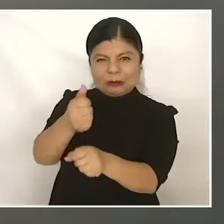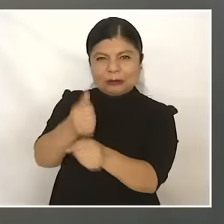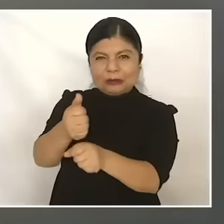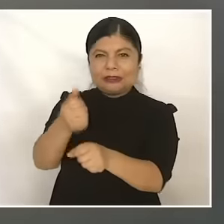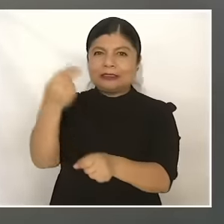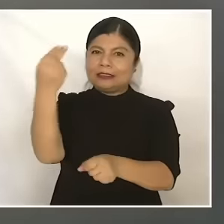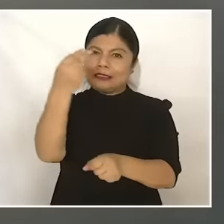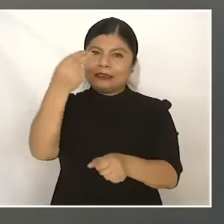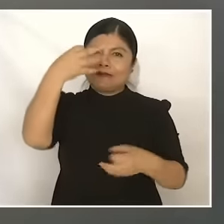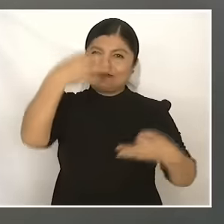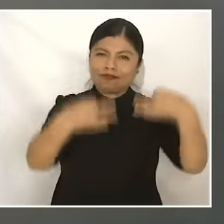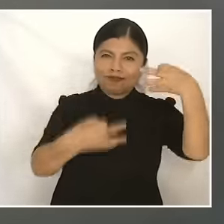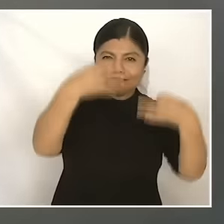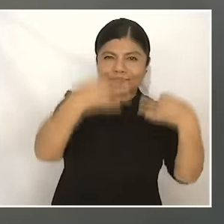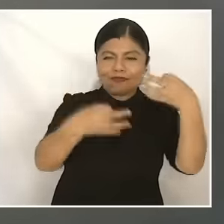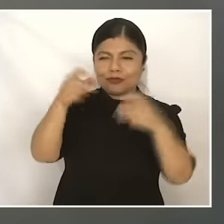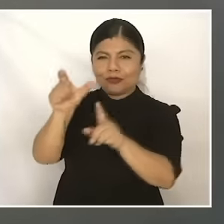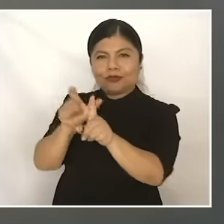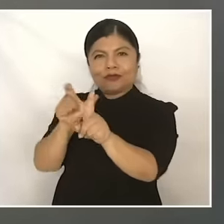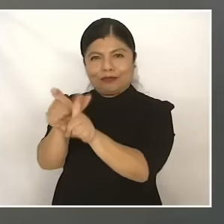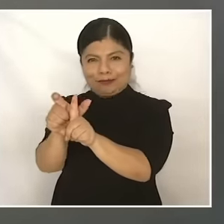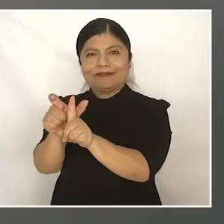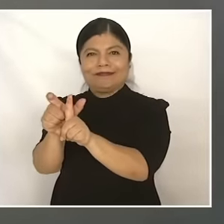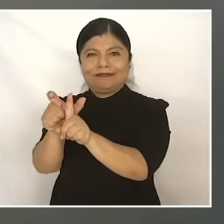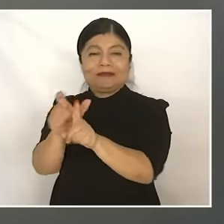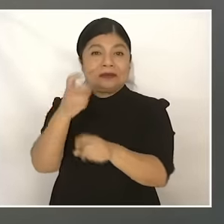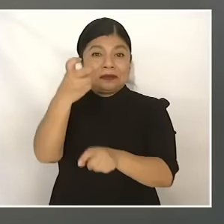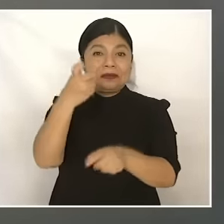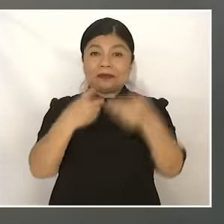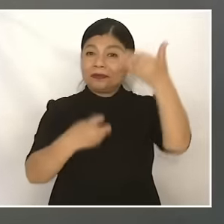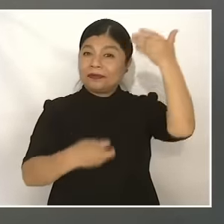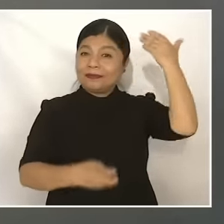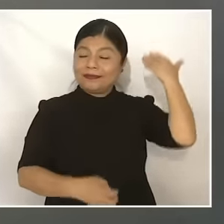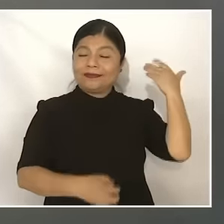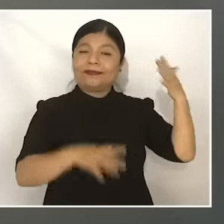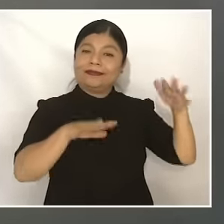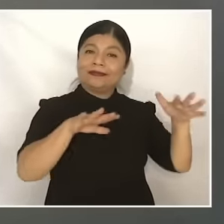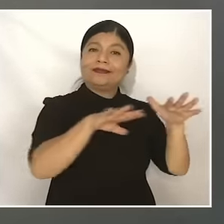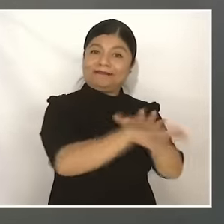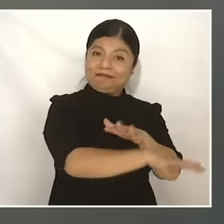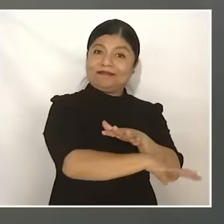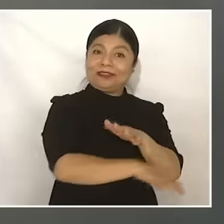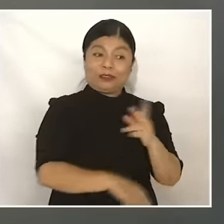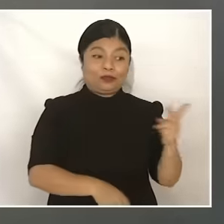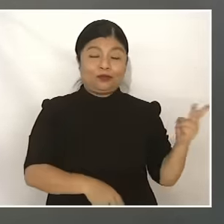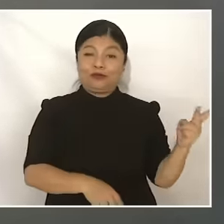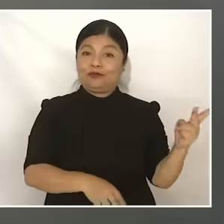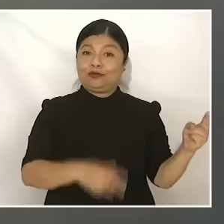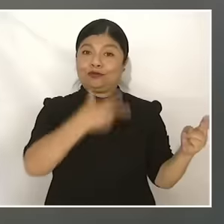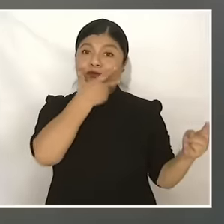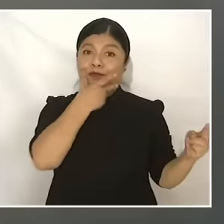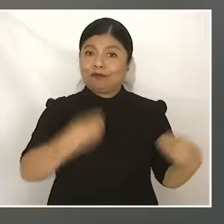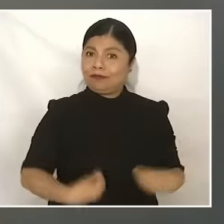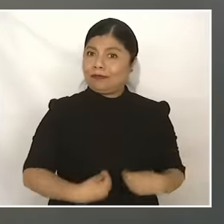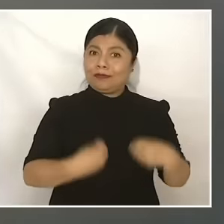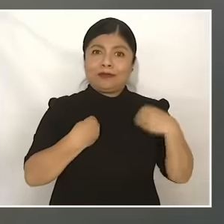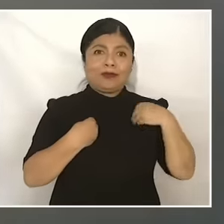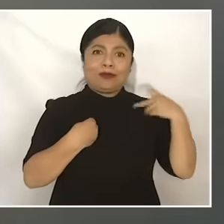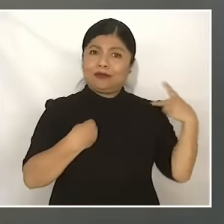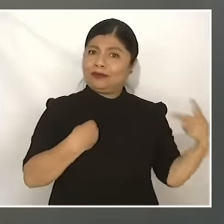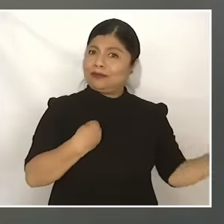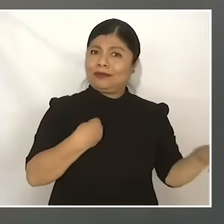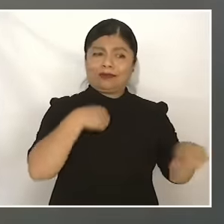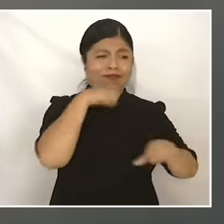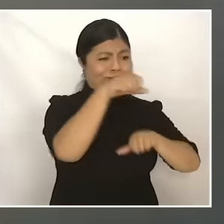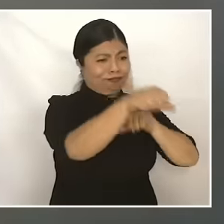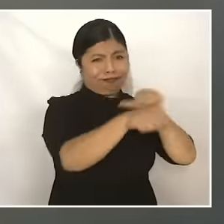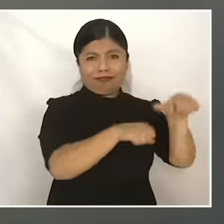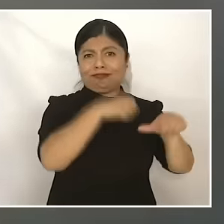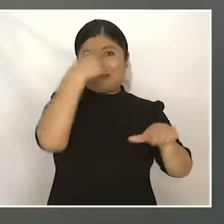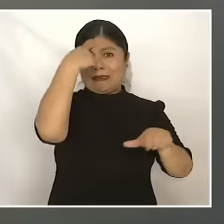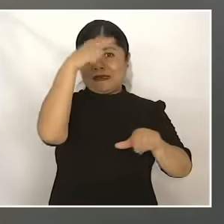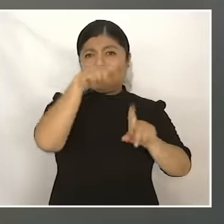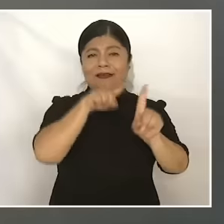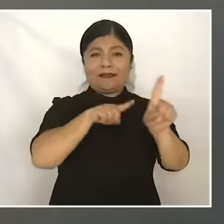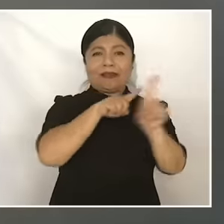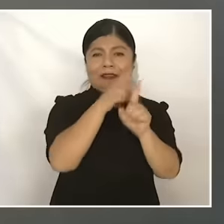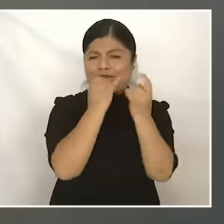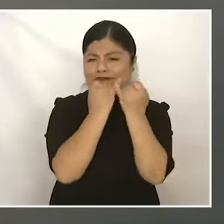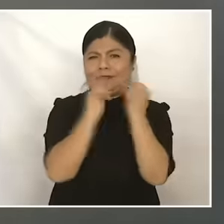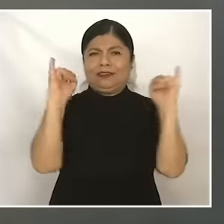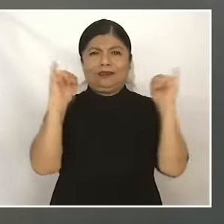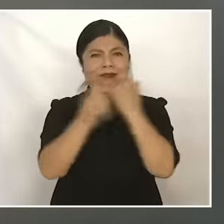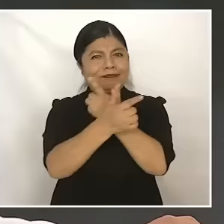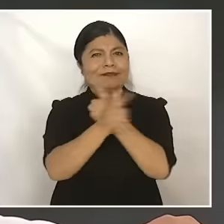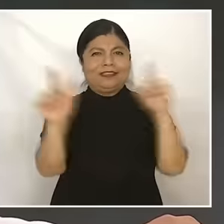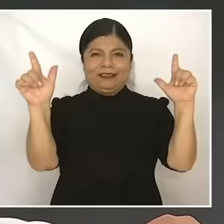transformation they gave their lives The two priests, fathers of our country, were shot